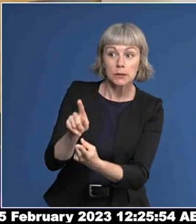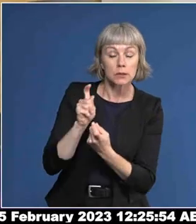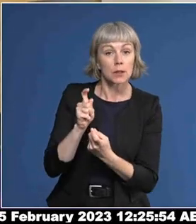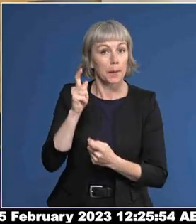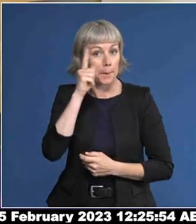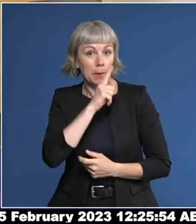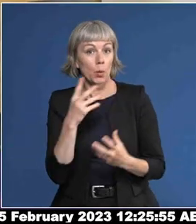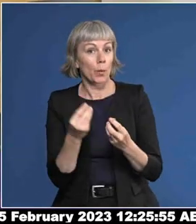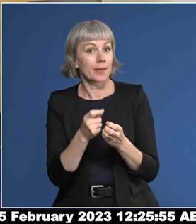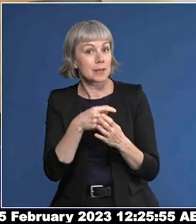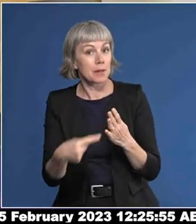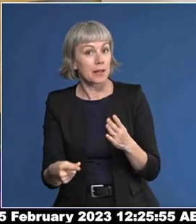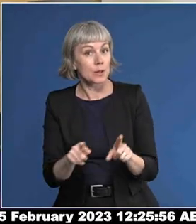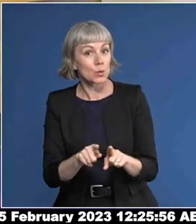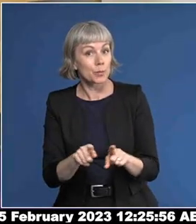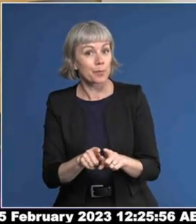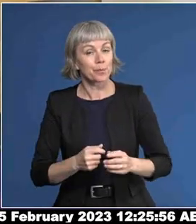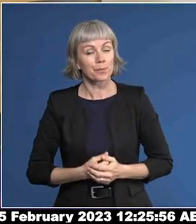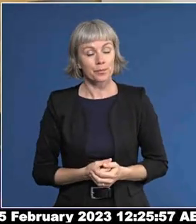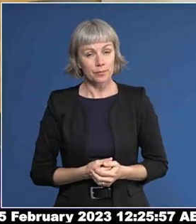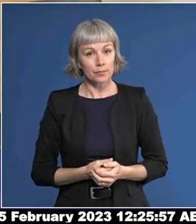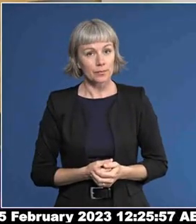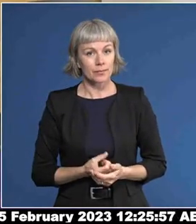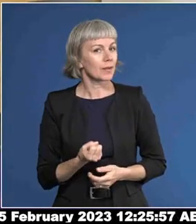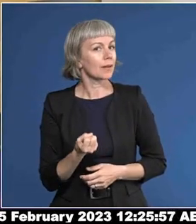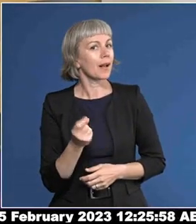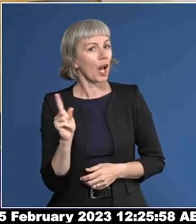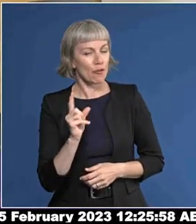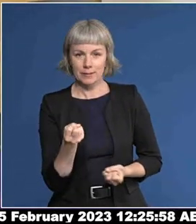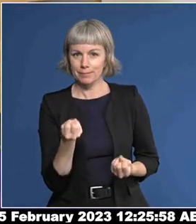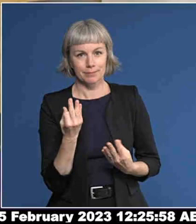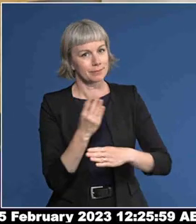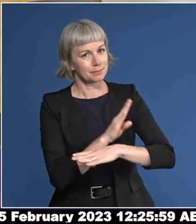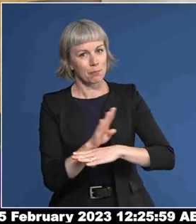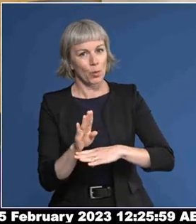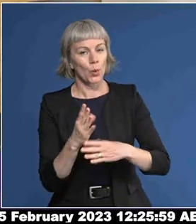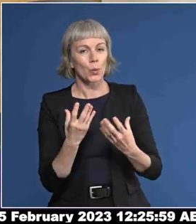We currently don't have anyone with - that has direct experience living with